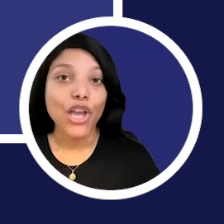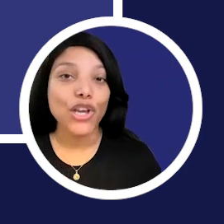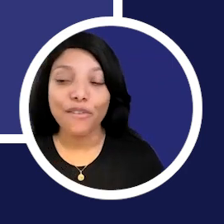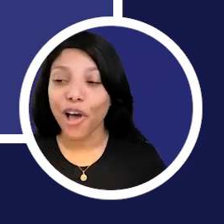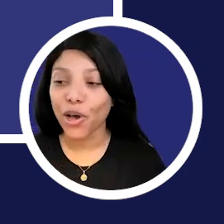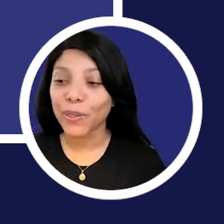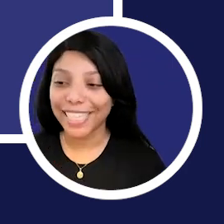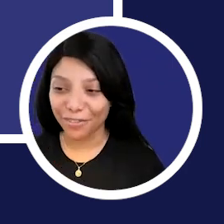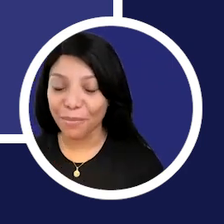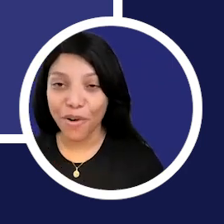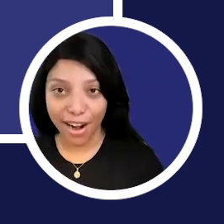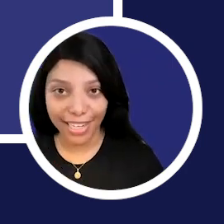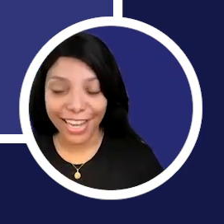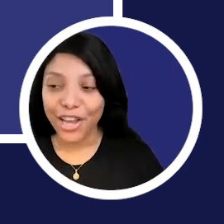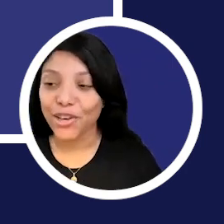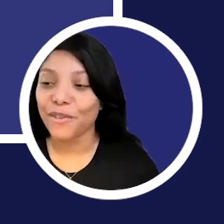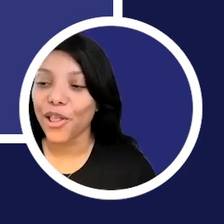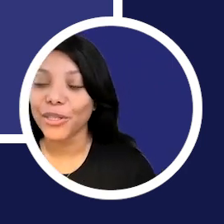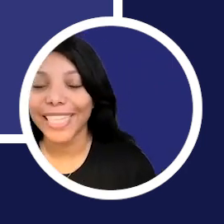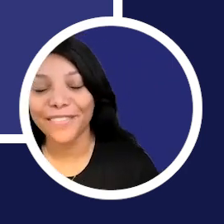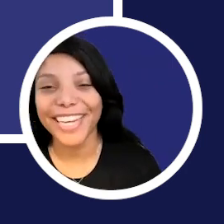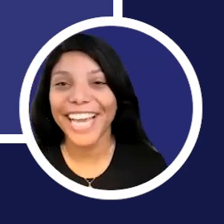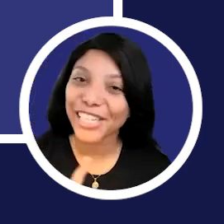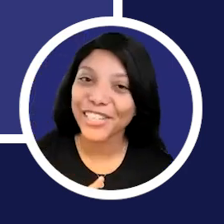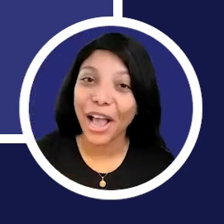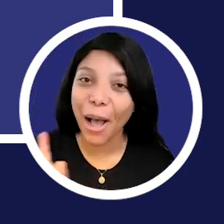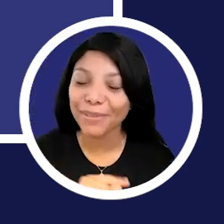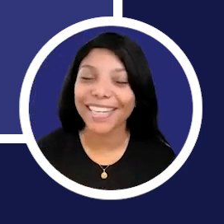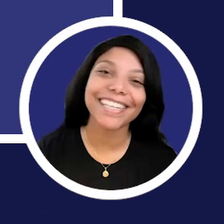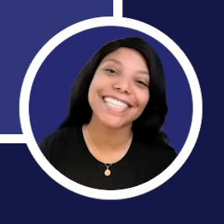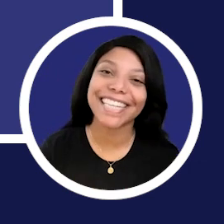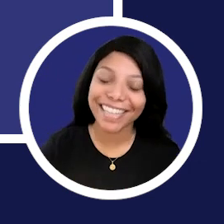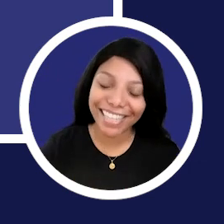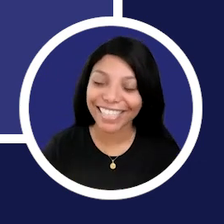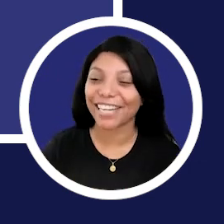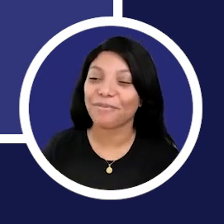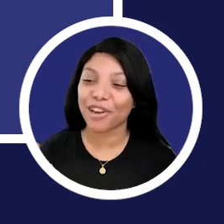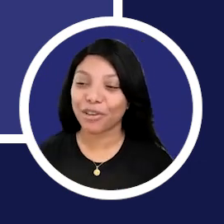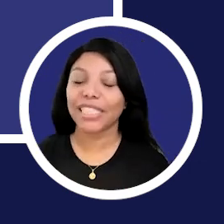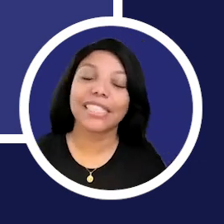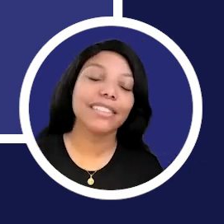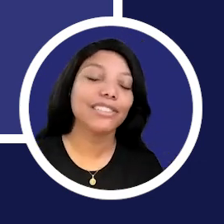You can follow David Moradi. You can follow David. He actually updated his LinkedIn very recently,